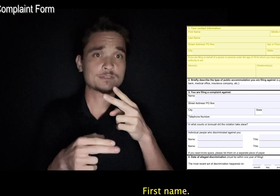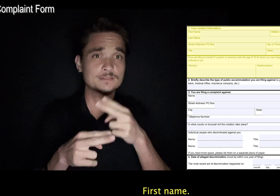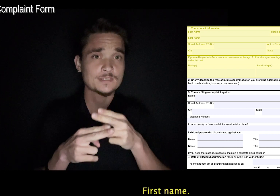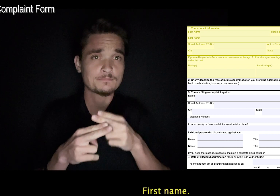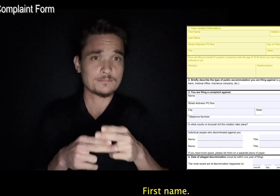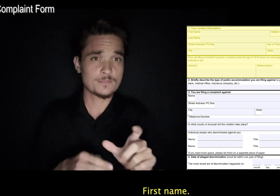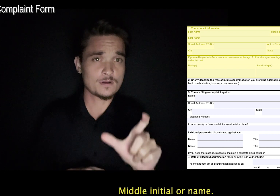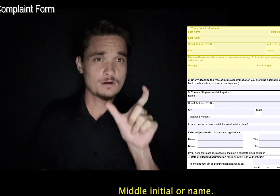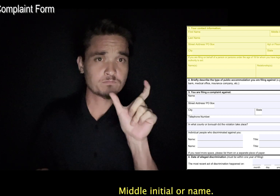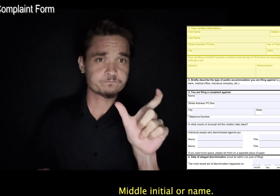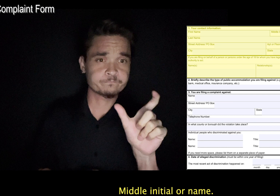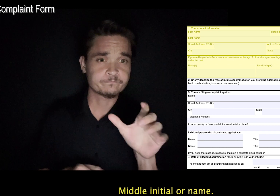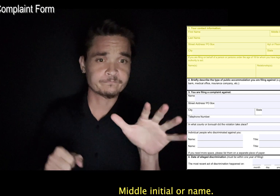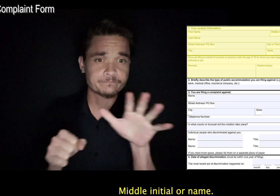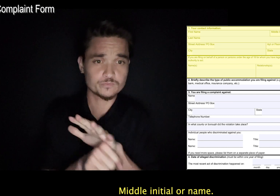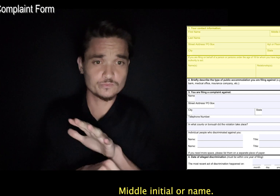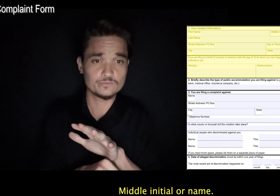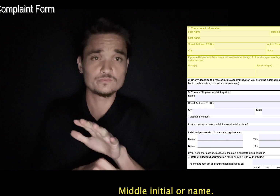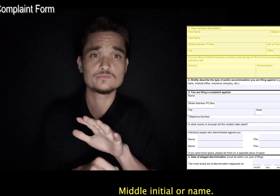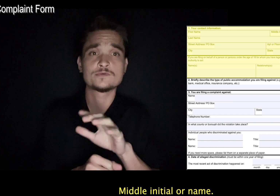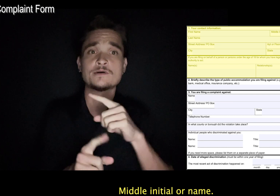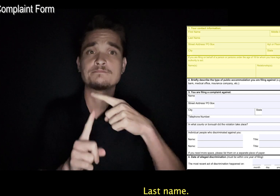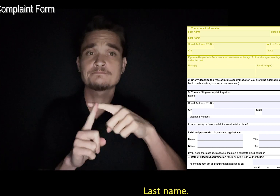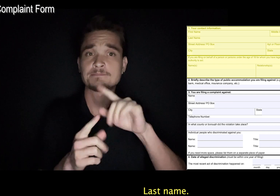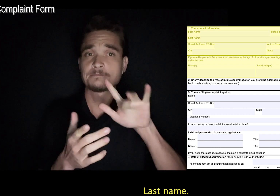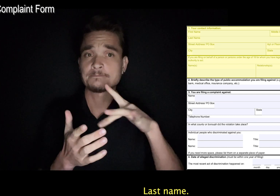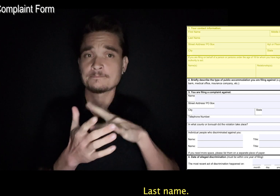First name. Middle initial or name. Last name.